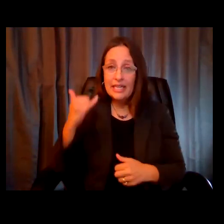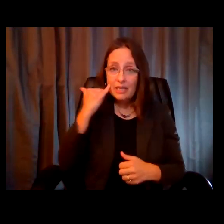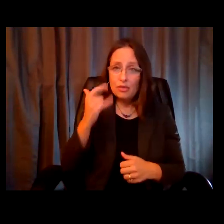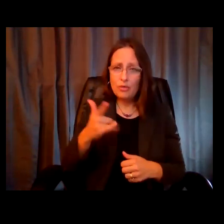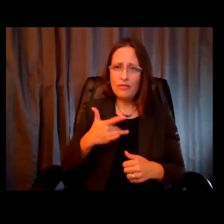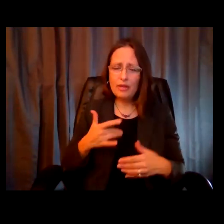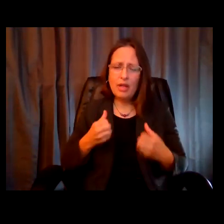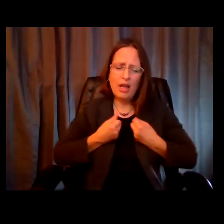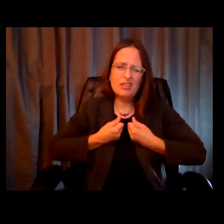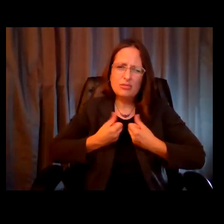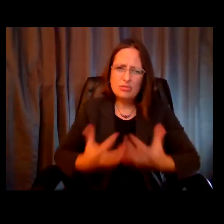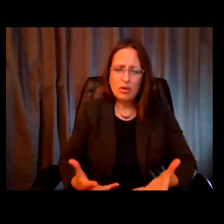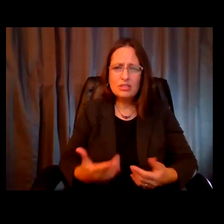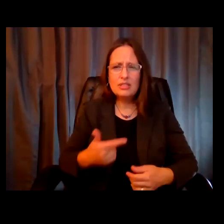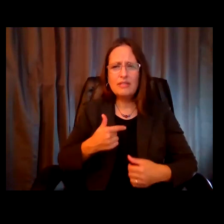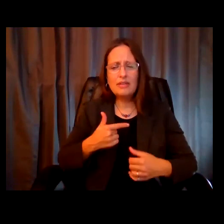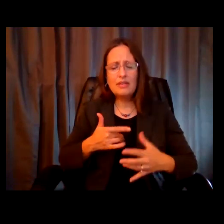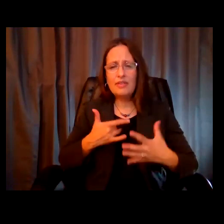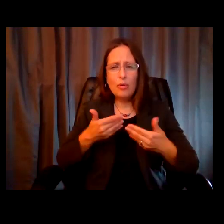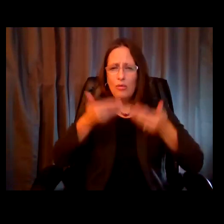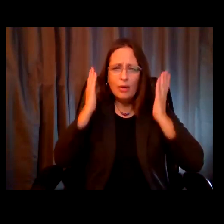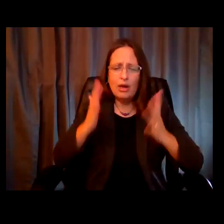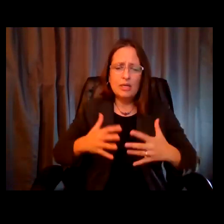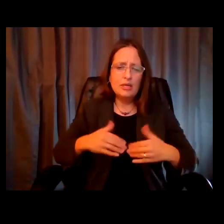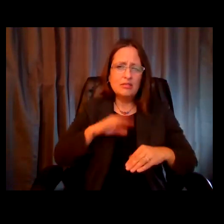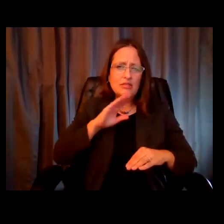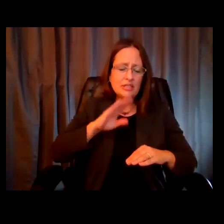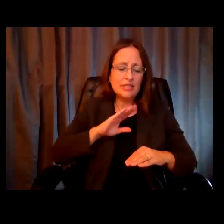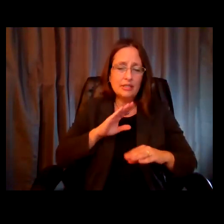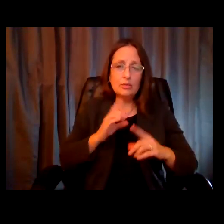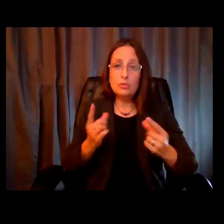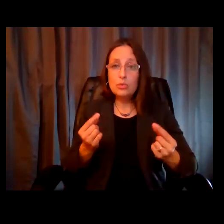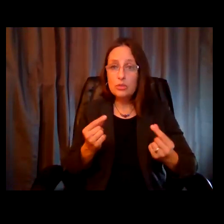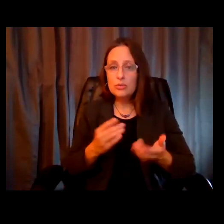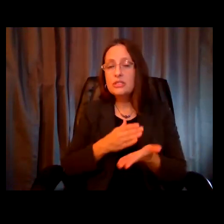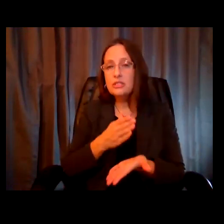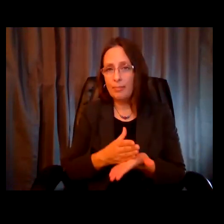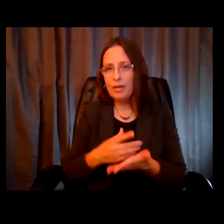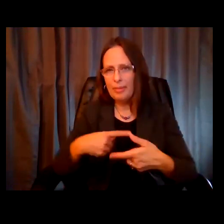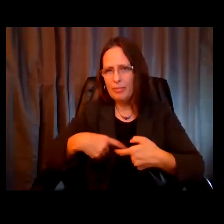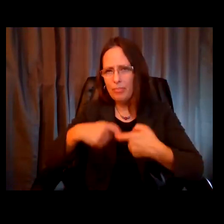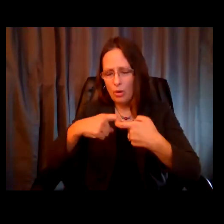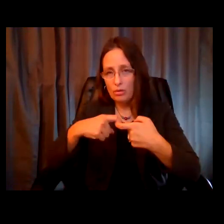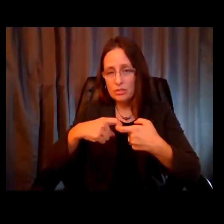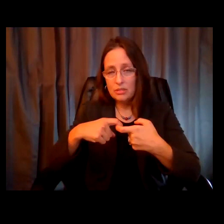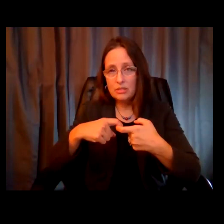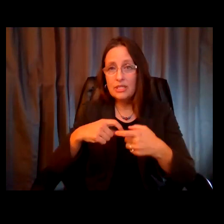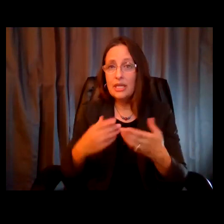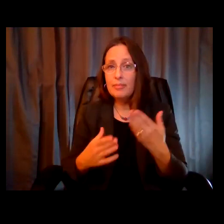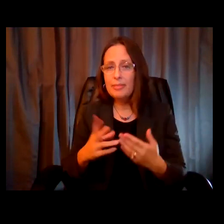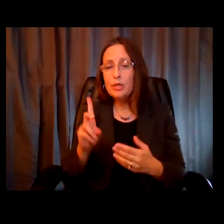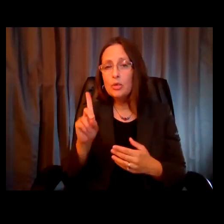and acoustic tools and technology that you can use to support the communication situation.